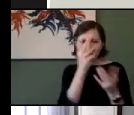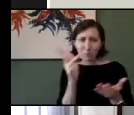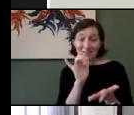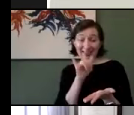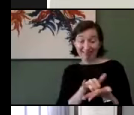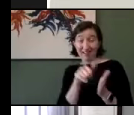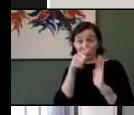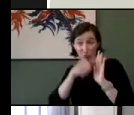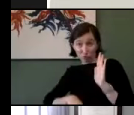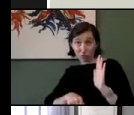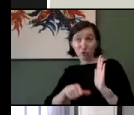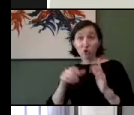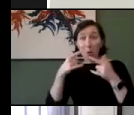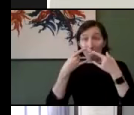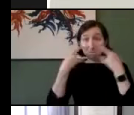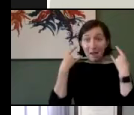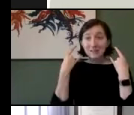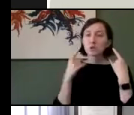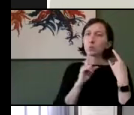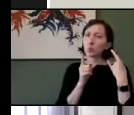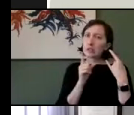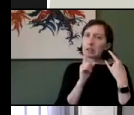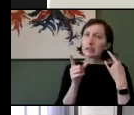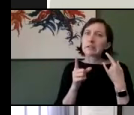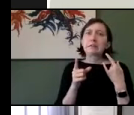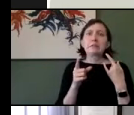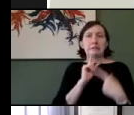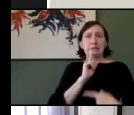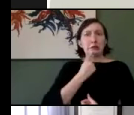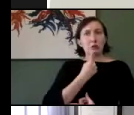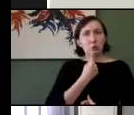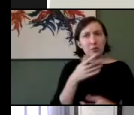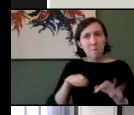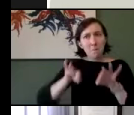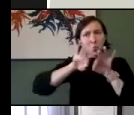and respirators are critical supplies and often times are in low demand.